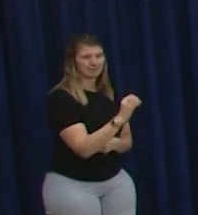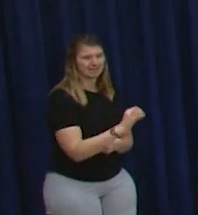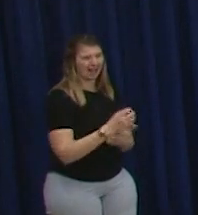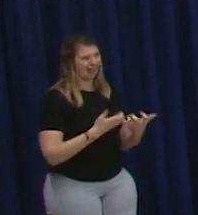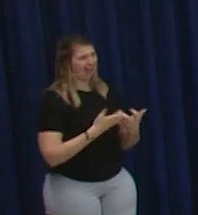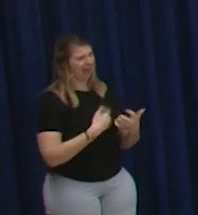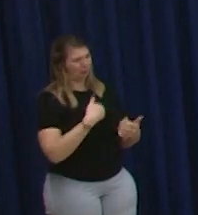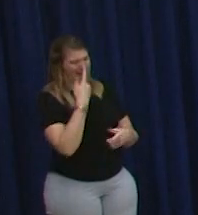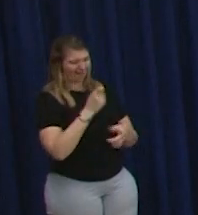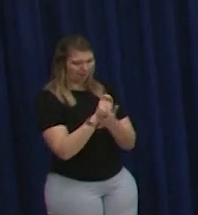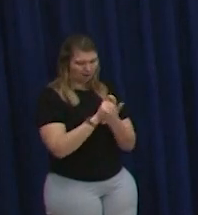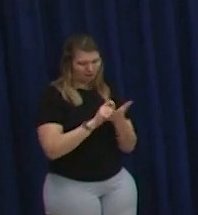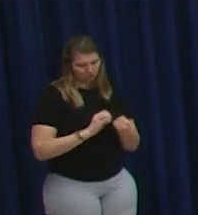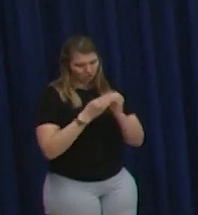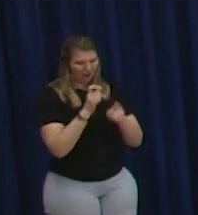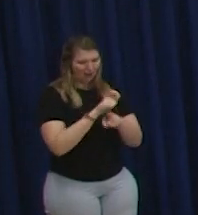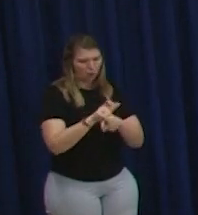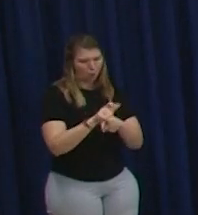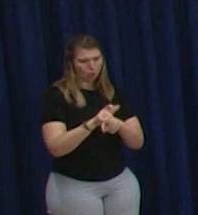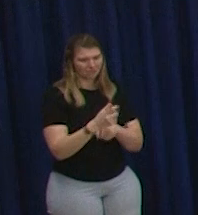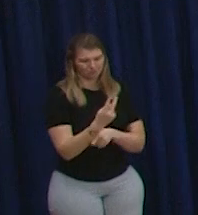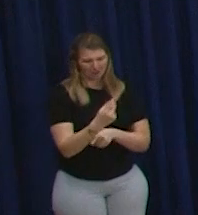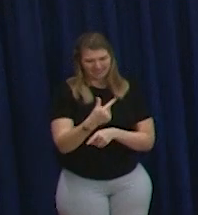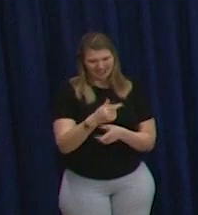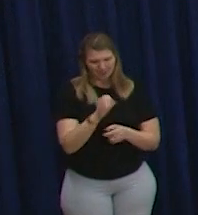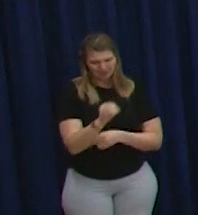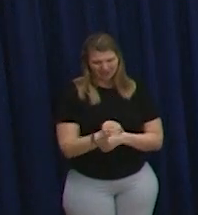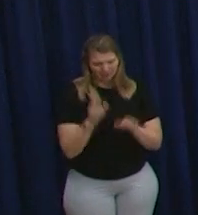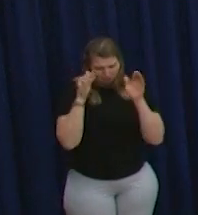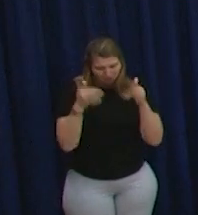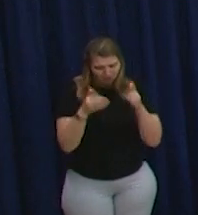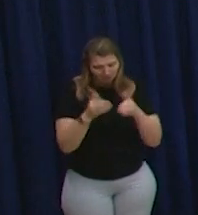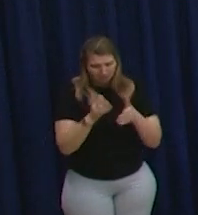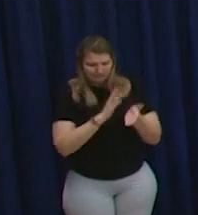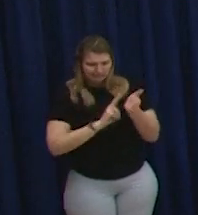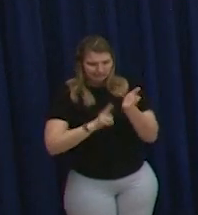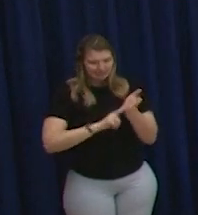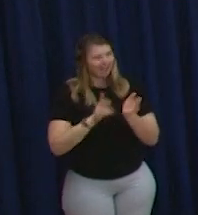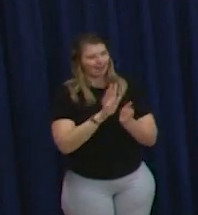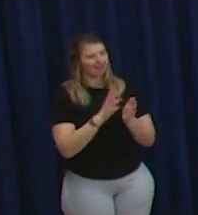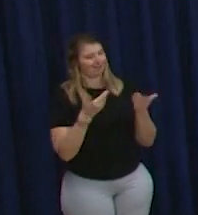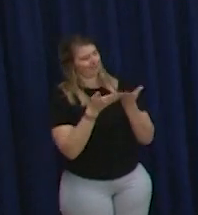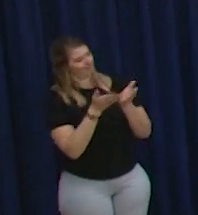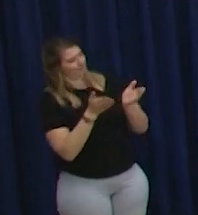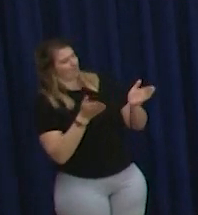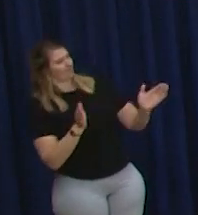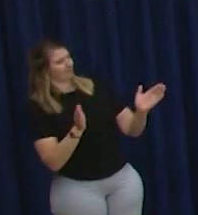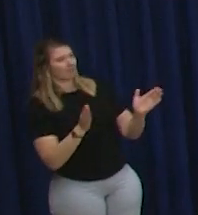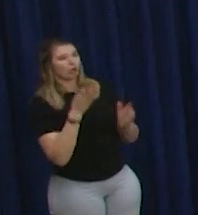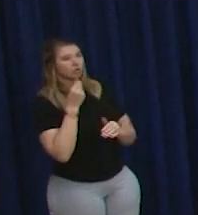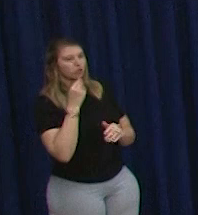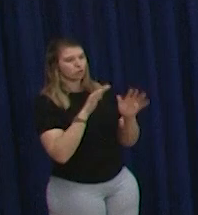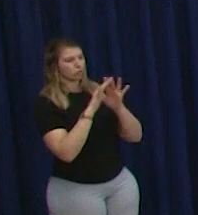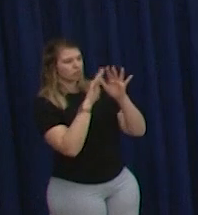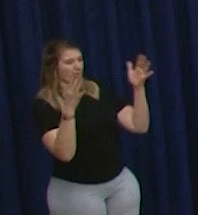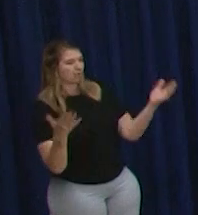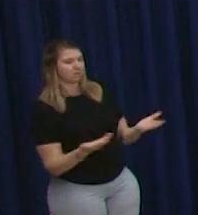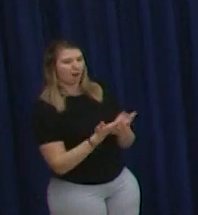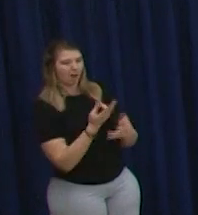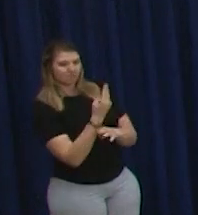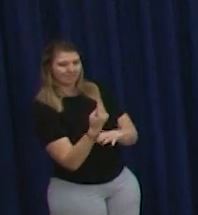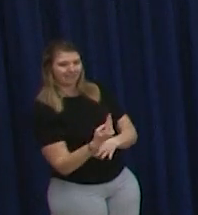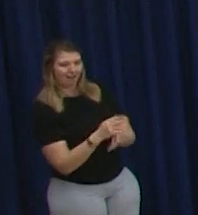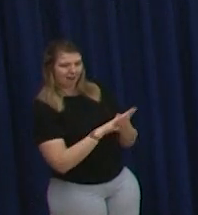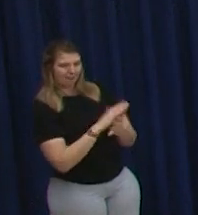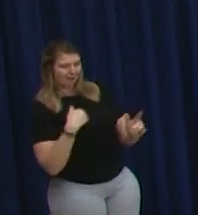a course for 27% of my cohorts, I wrote it for the 73% and as a result I got special educational